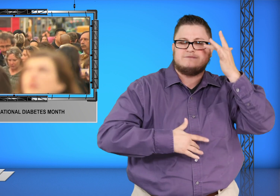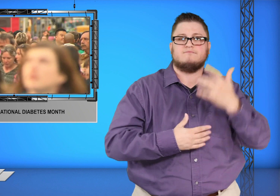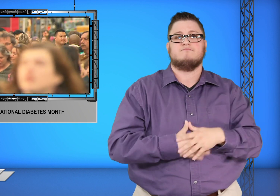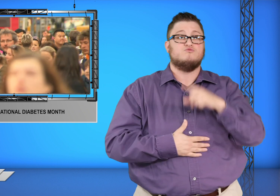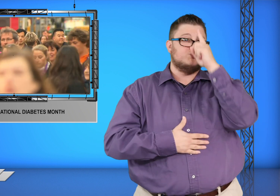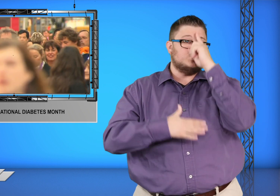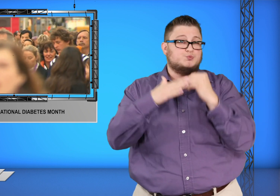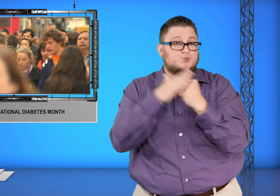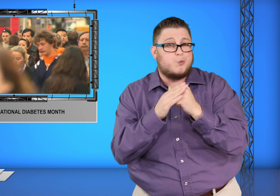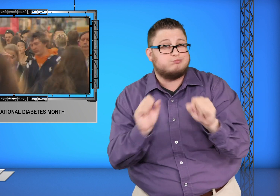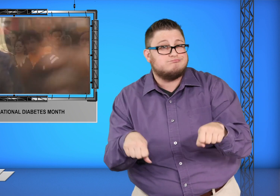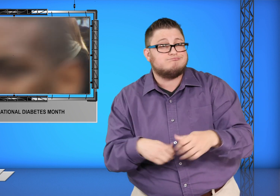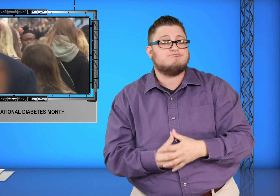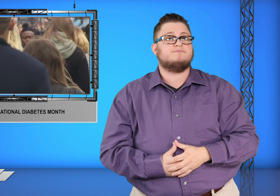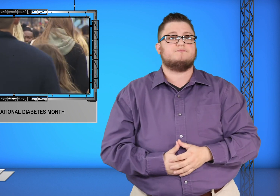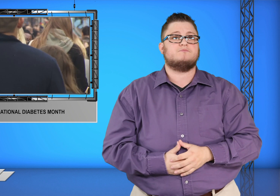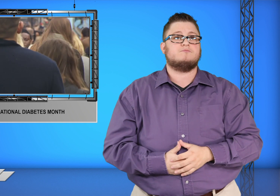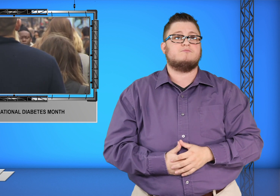disease and stroke.